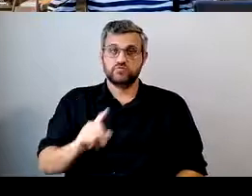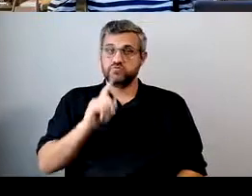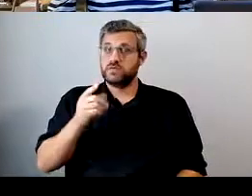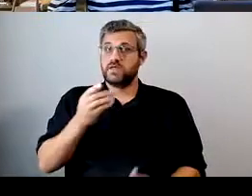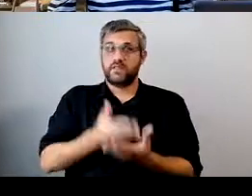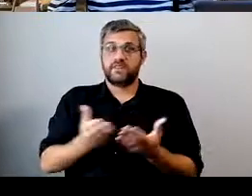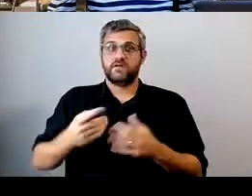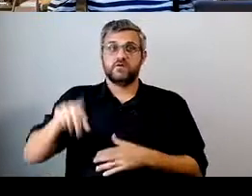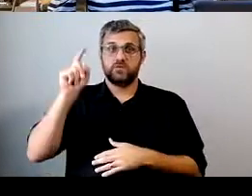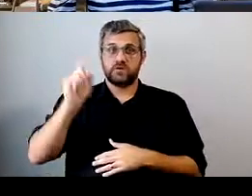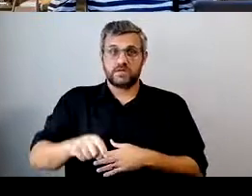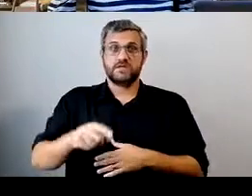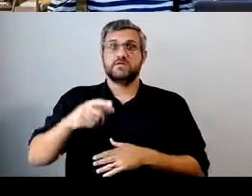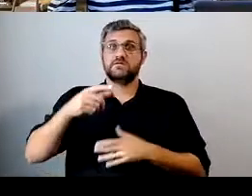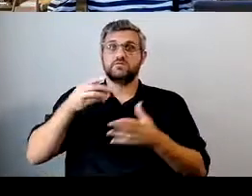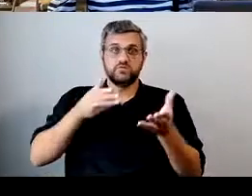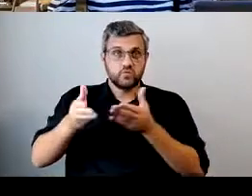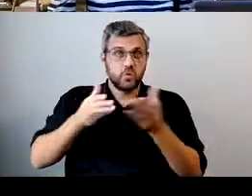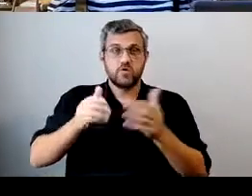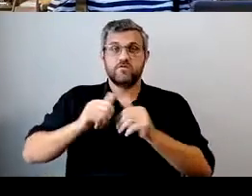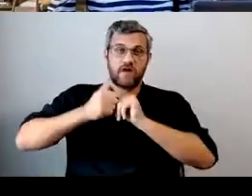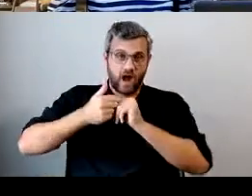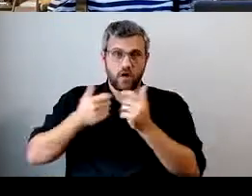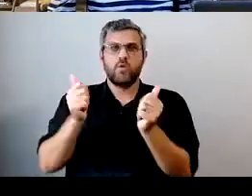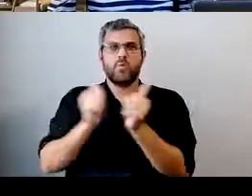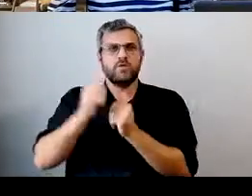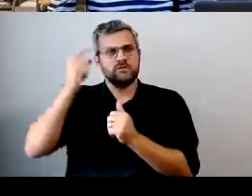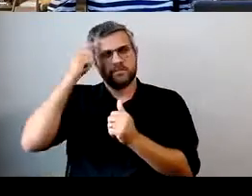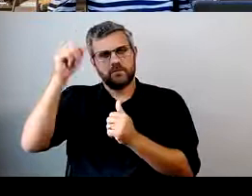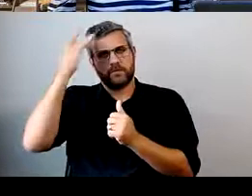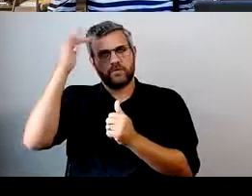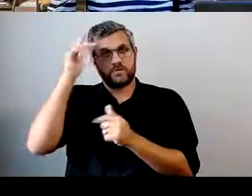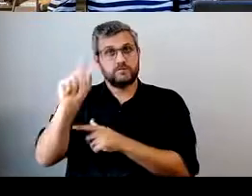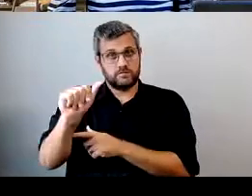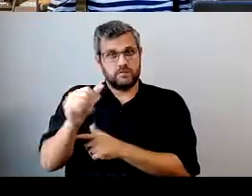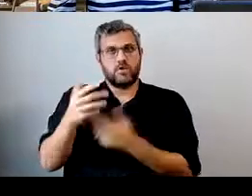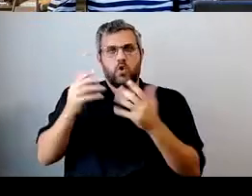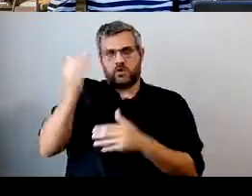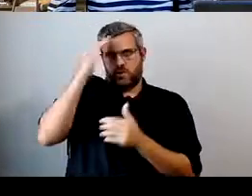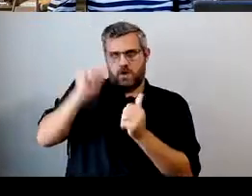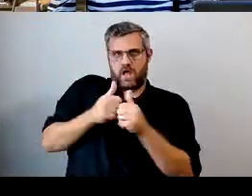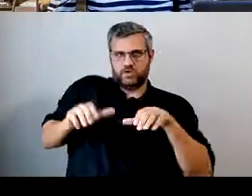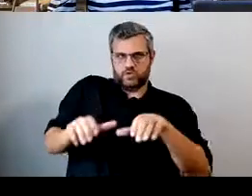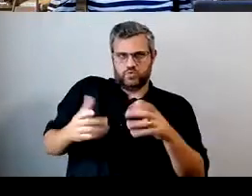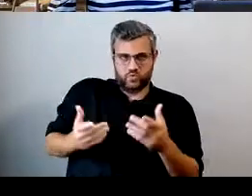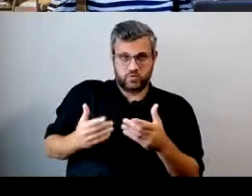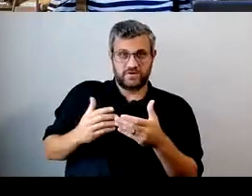to serve people effectively with intellectual developmental disabilities are things that you do know how to do already. So the next piece is